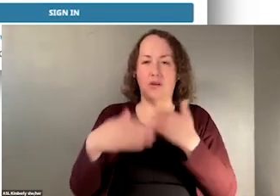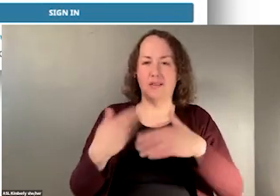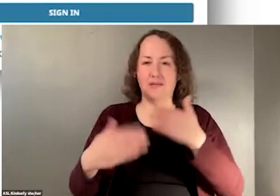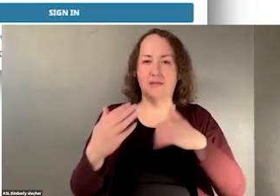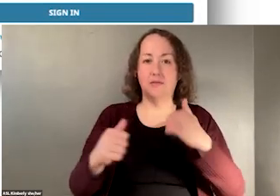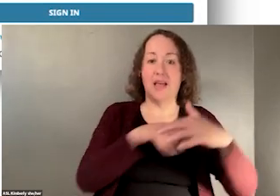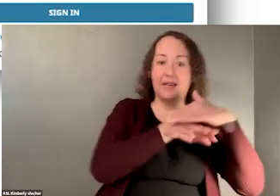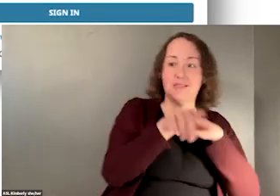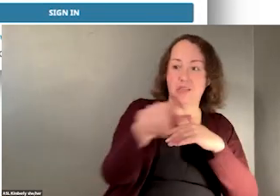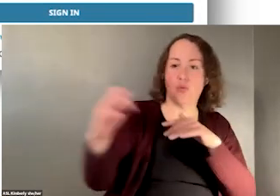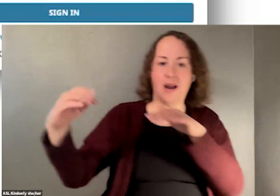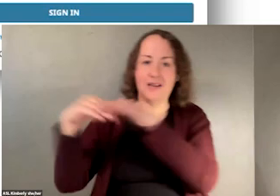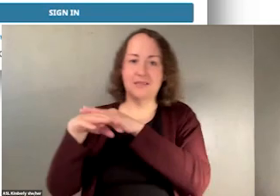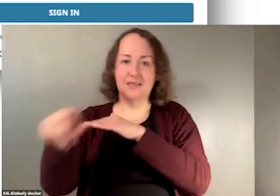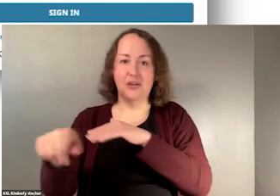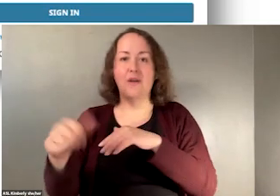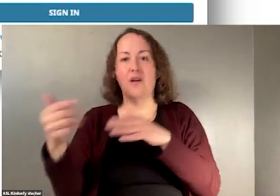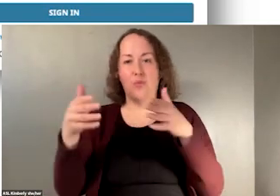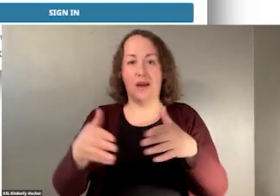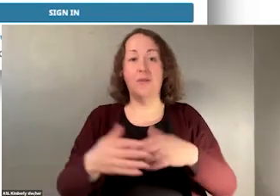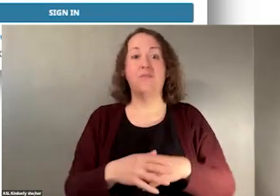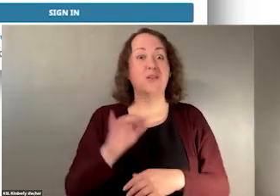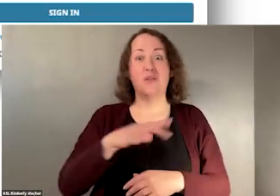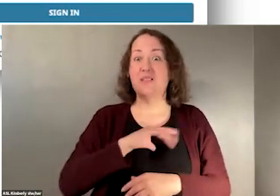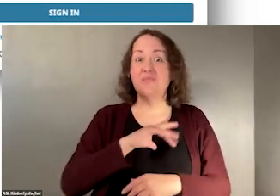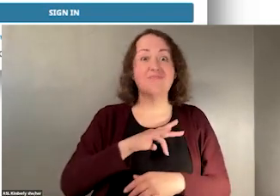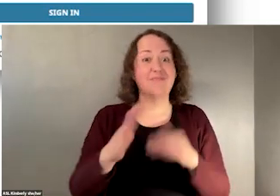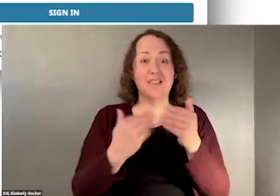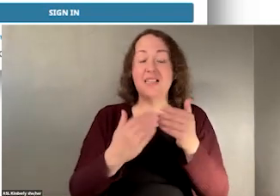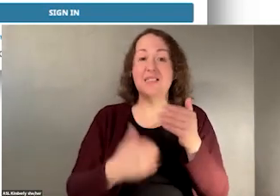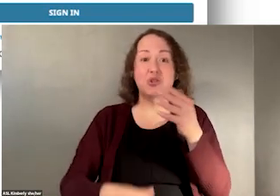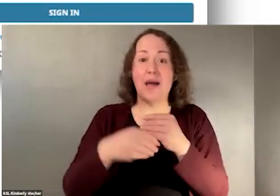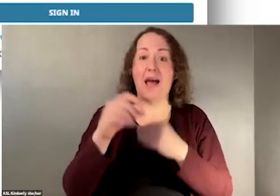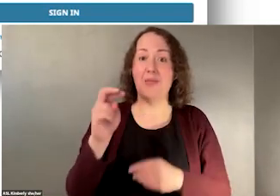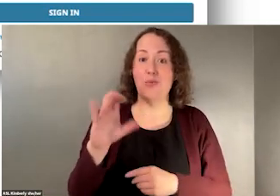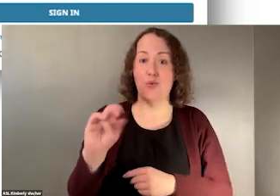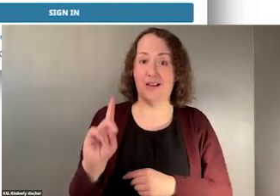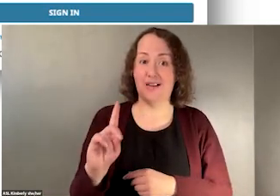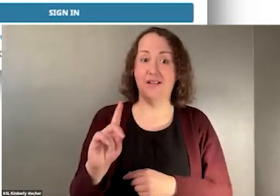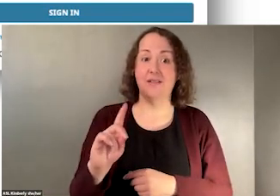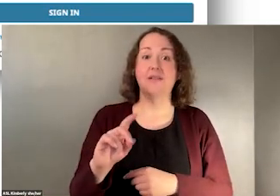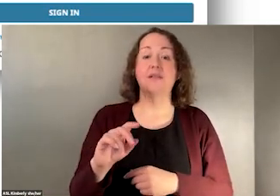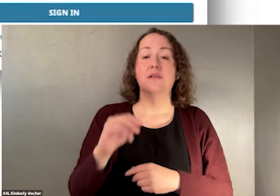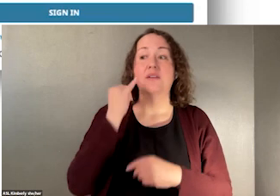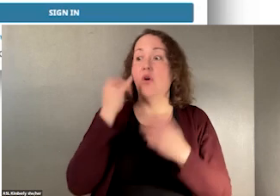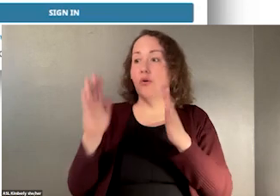So that's how easy it is to add in an ORCID if you already have a Research.gov and vice versa.